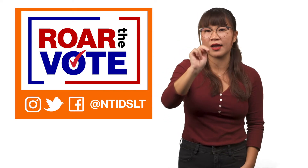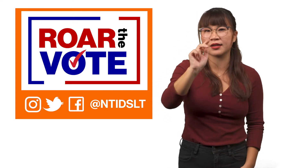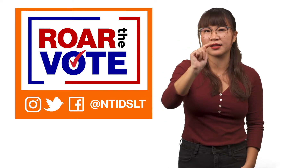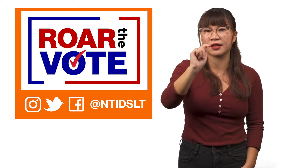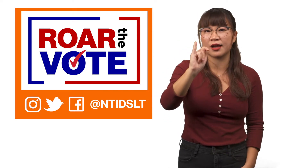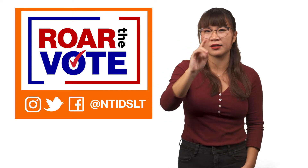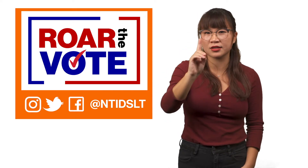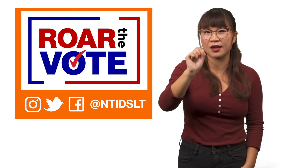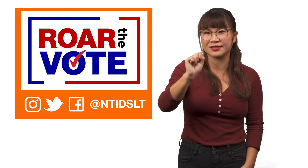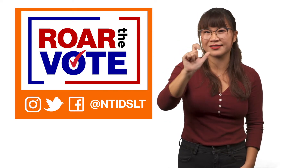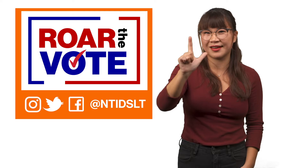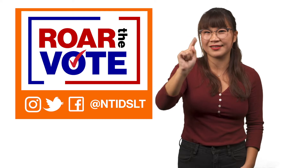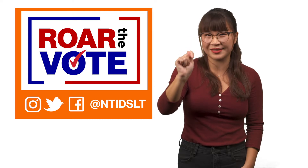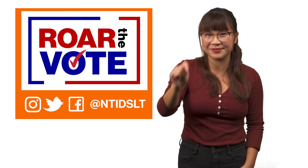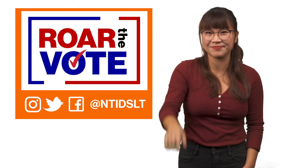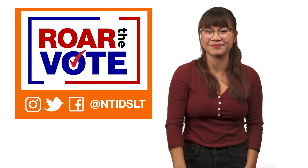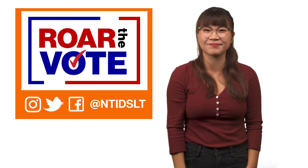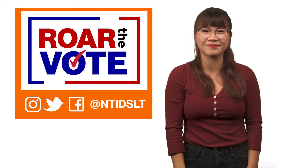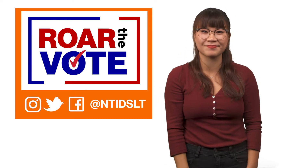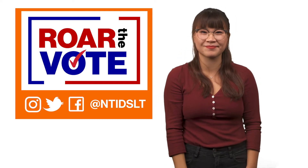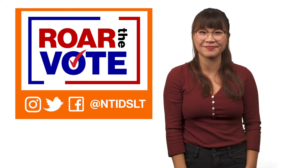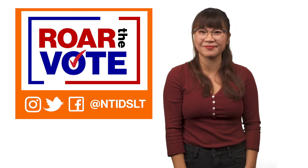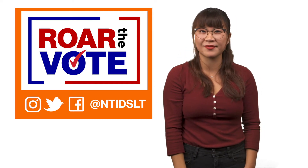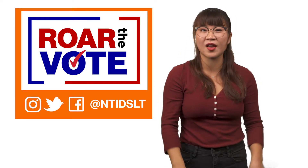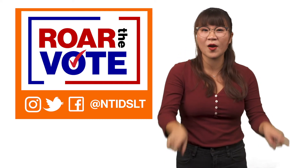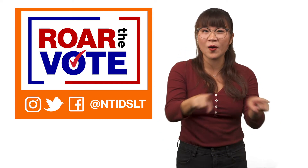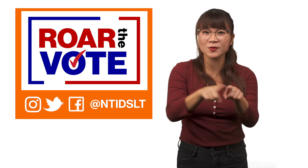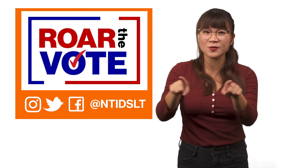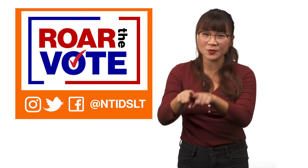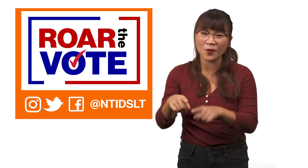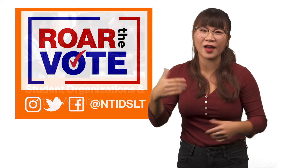follow @NTIDSLT.